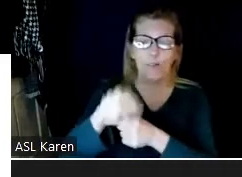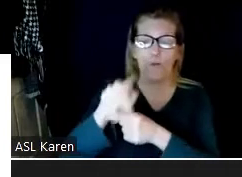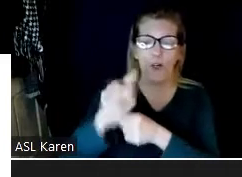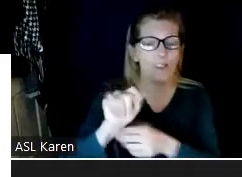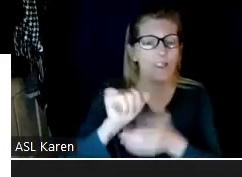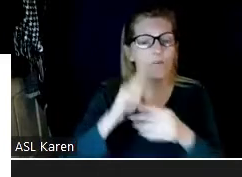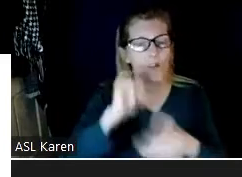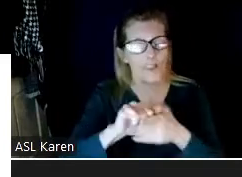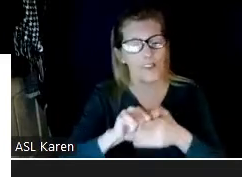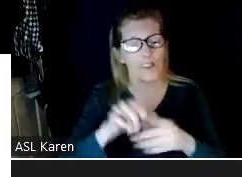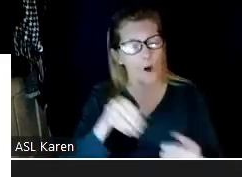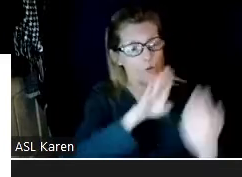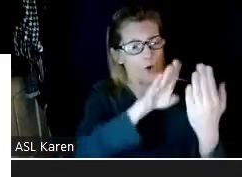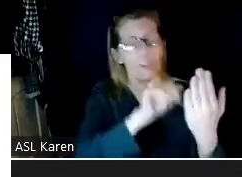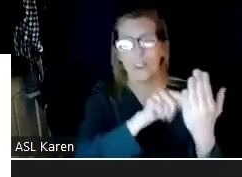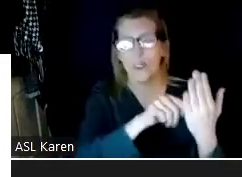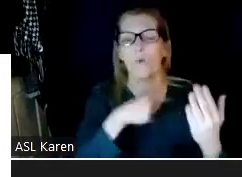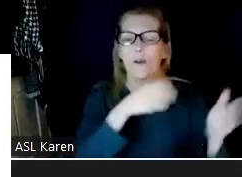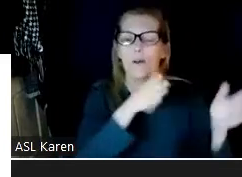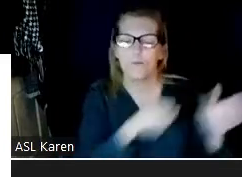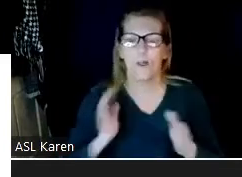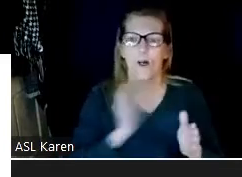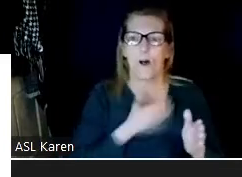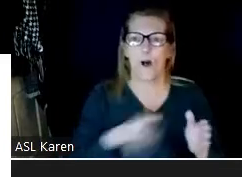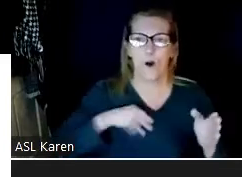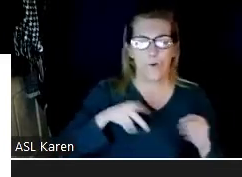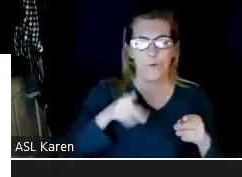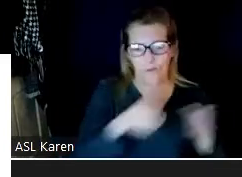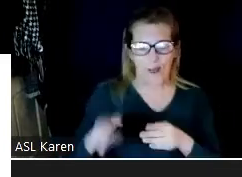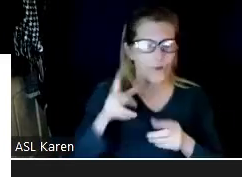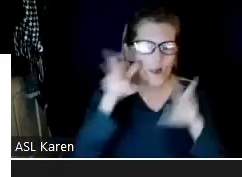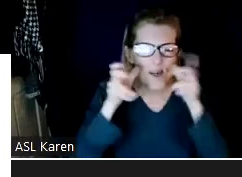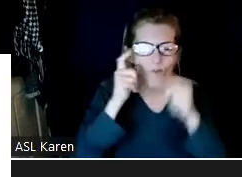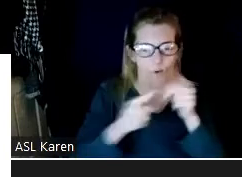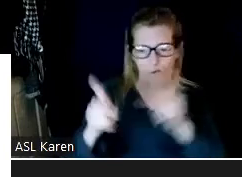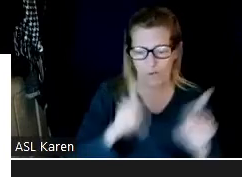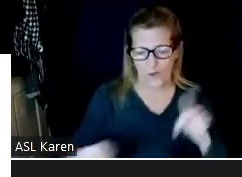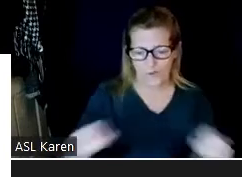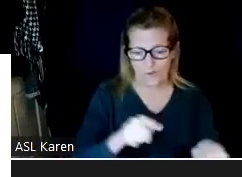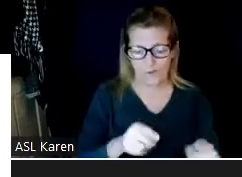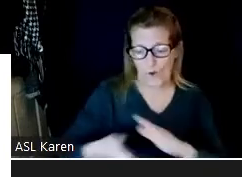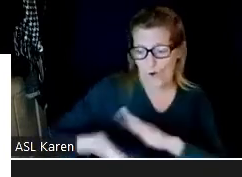We created our own plan about how to do outreach and to hear from people ran that plan by several